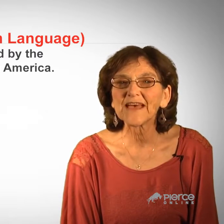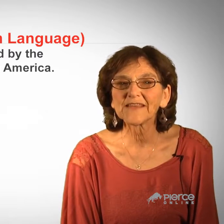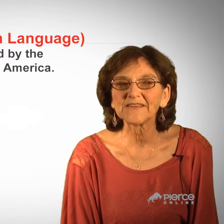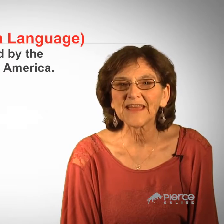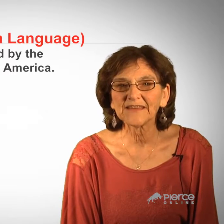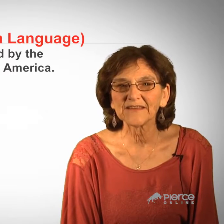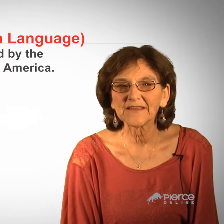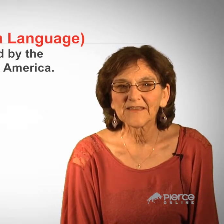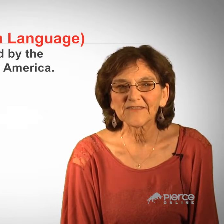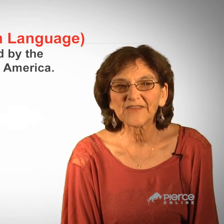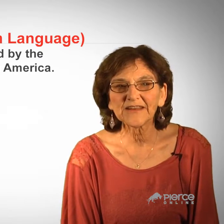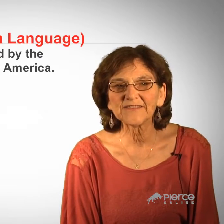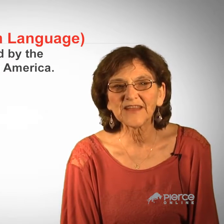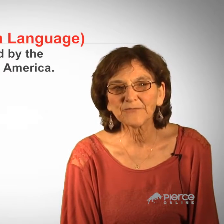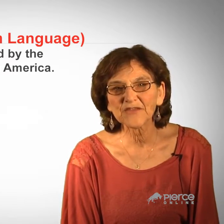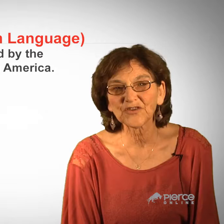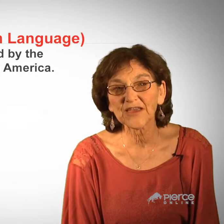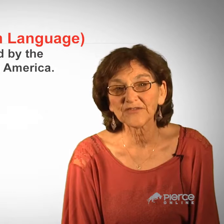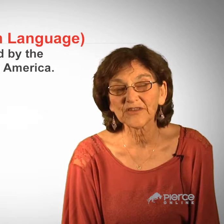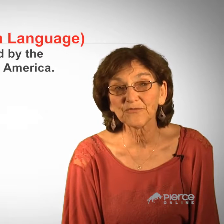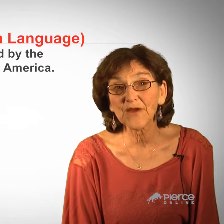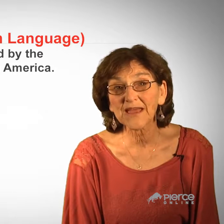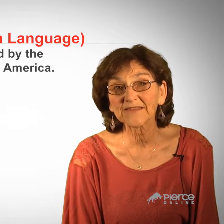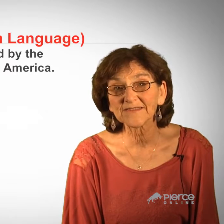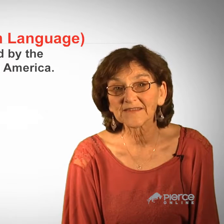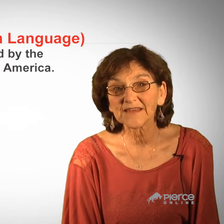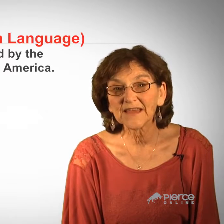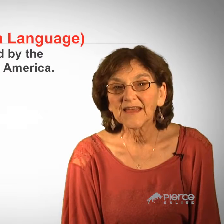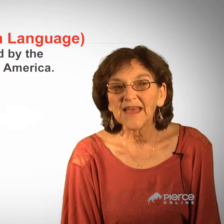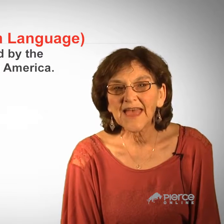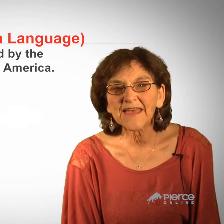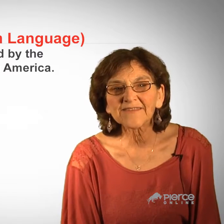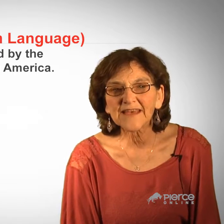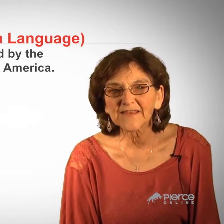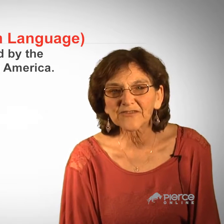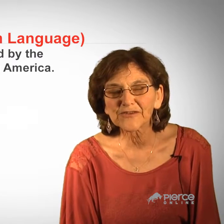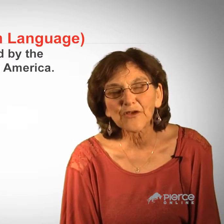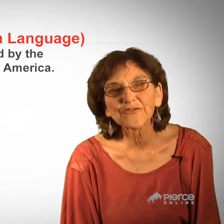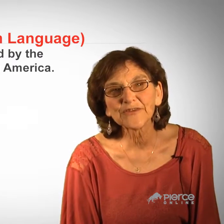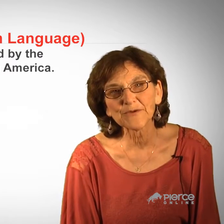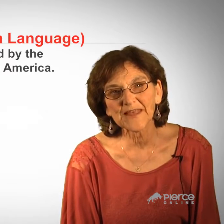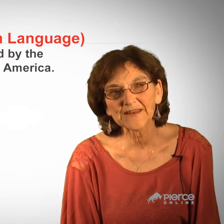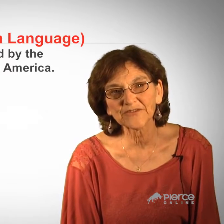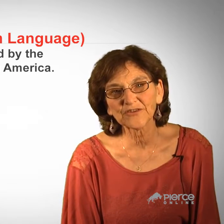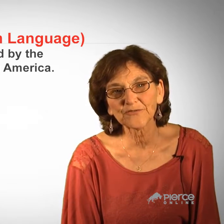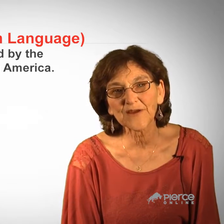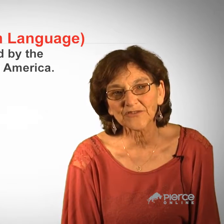Gallaudet, studied deaf education in France, ASL is closely related to French